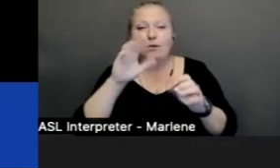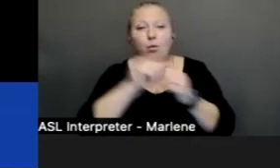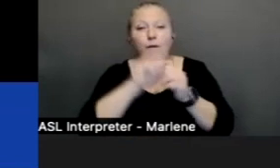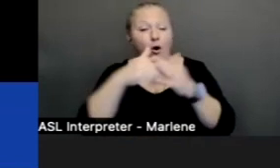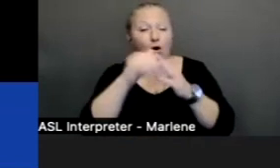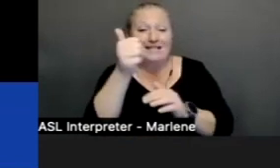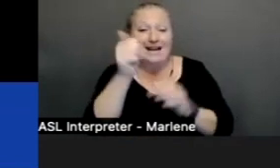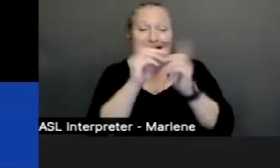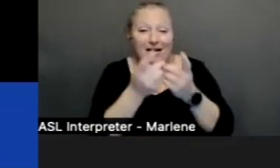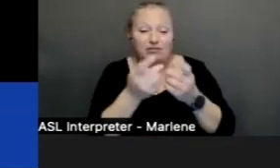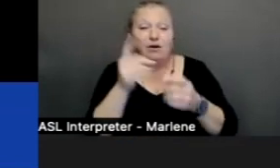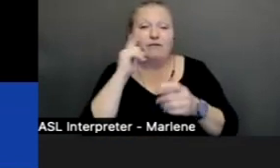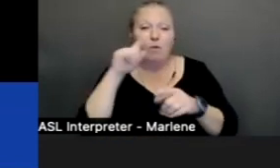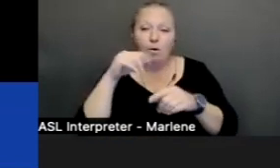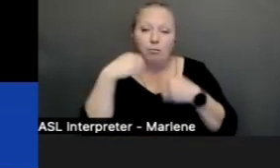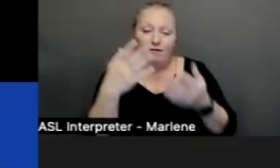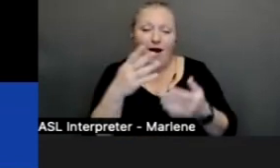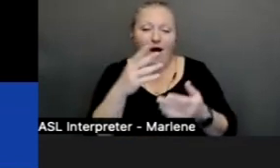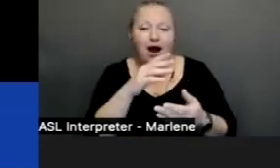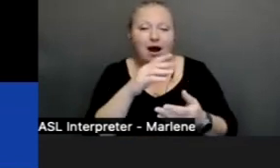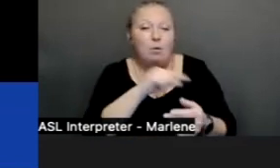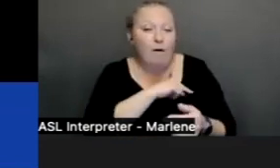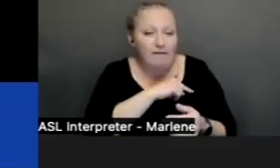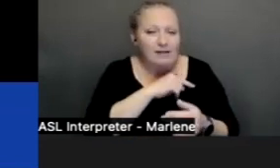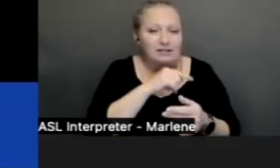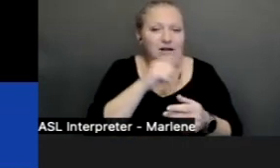verify eligibility directly instead of working with the big telecoms. So it was a great small